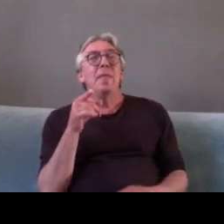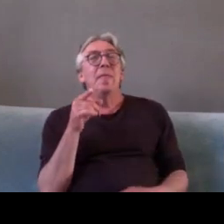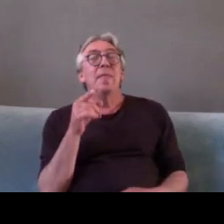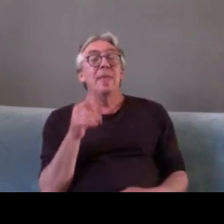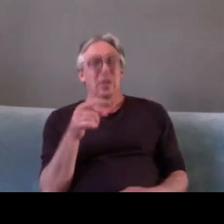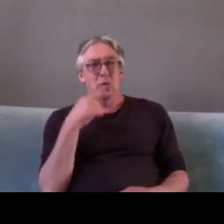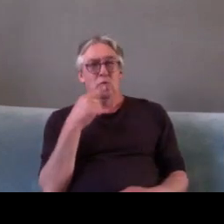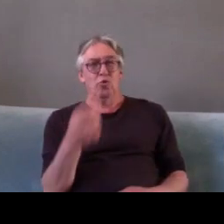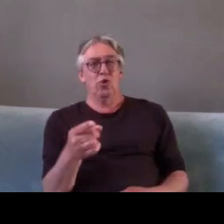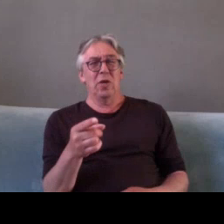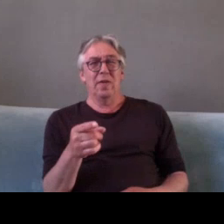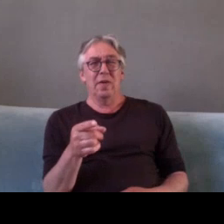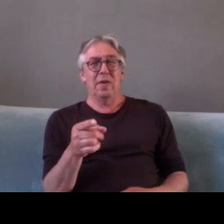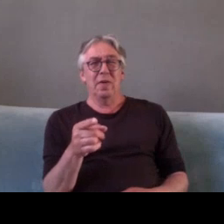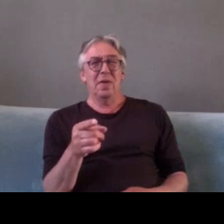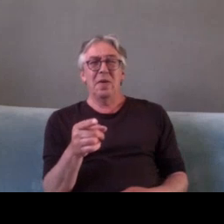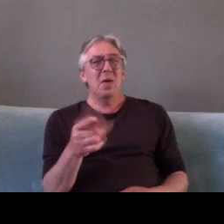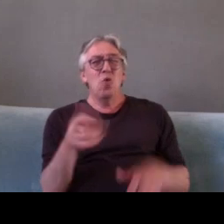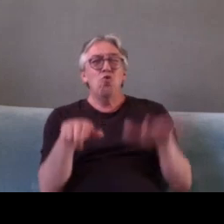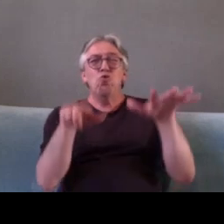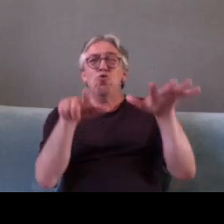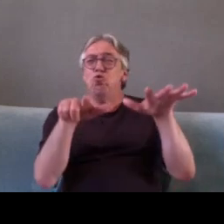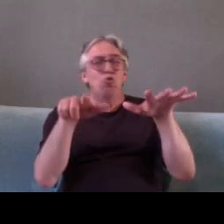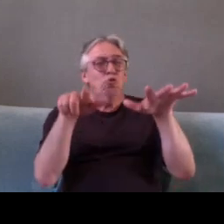If you could repeat that. It isn't written in the slide.